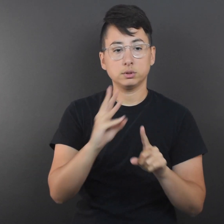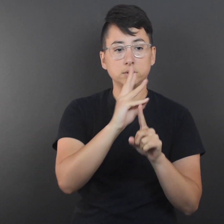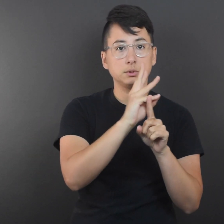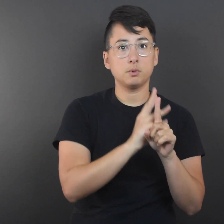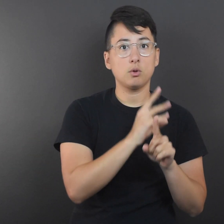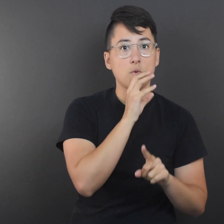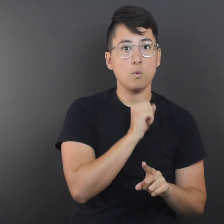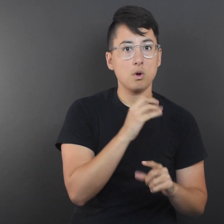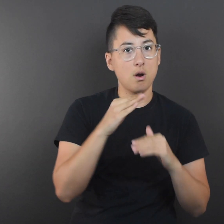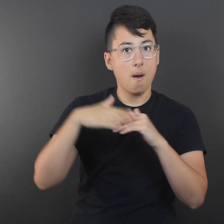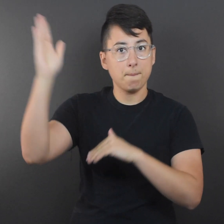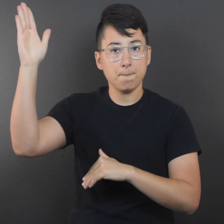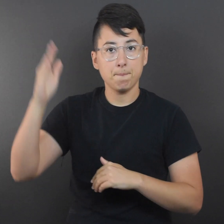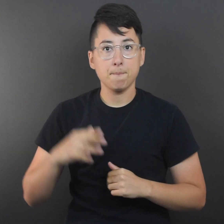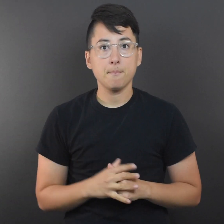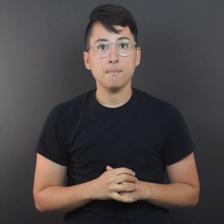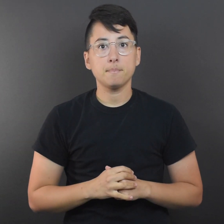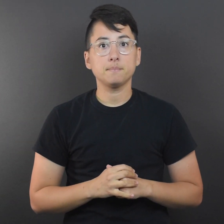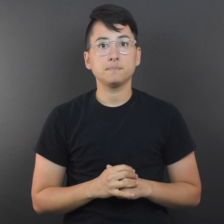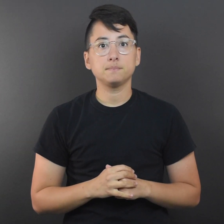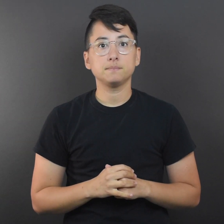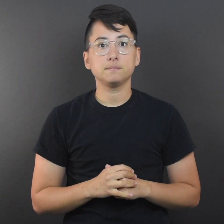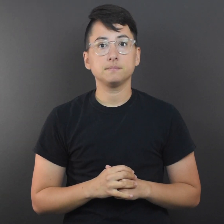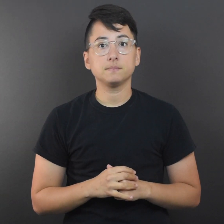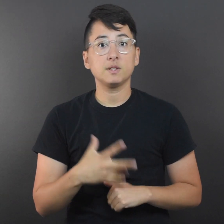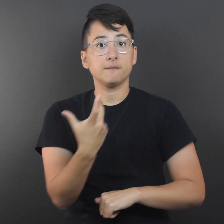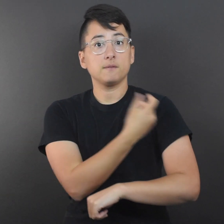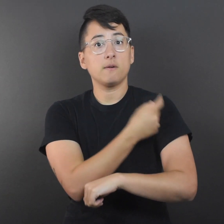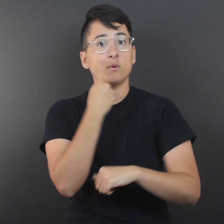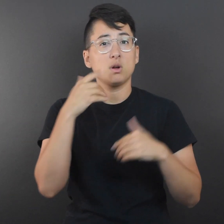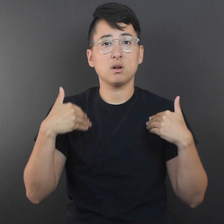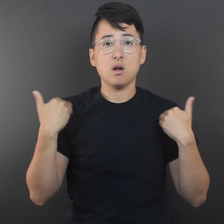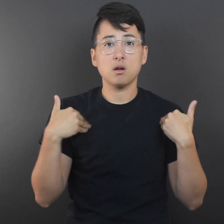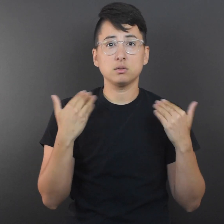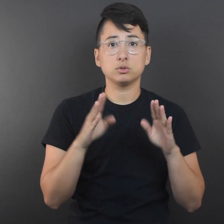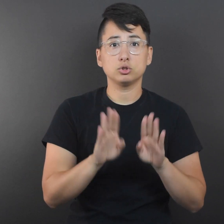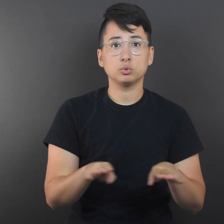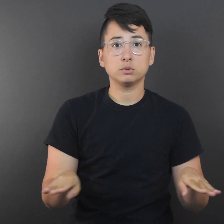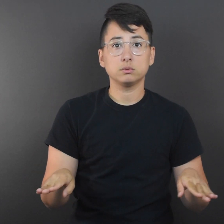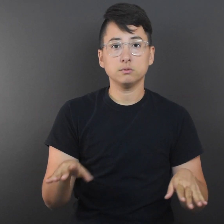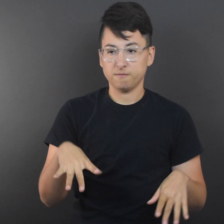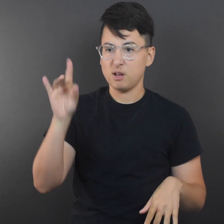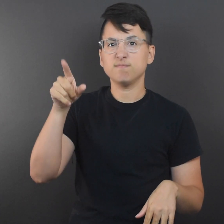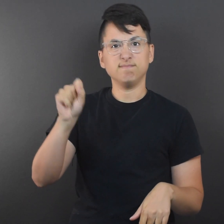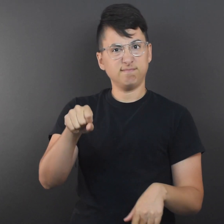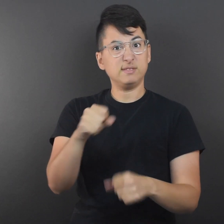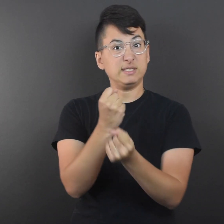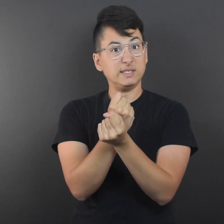Like with vaccines for older age groups, the vaccines for young children were found to be safe,